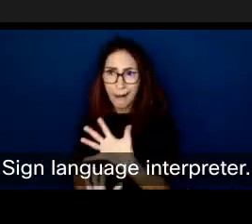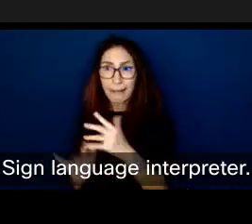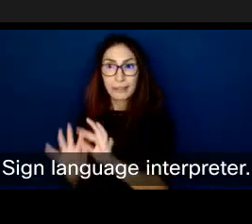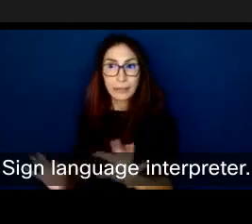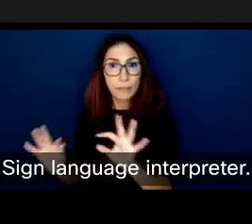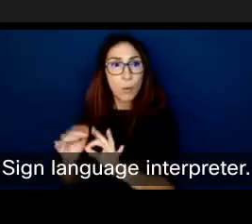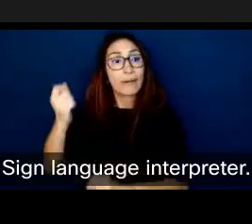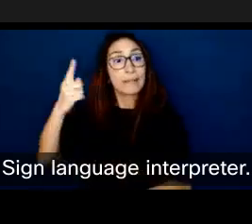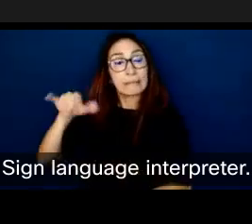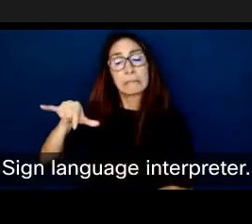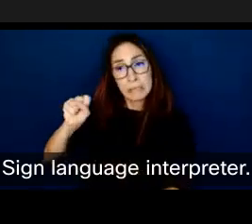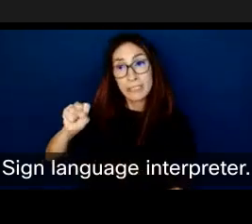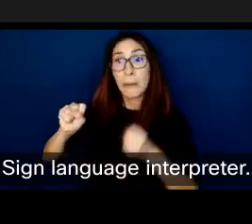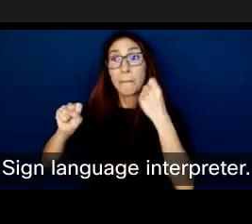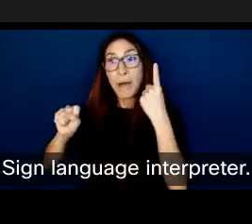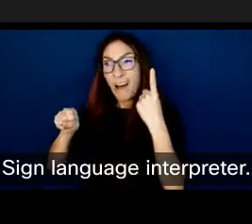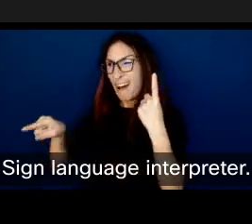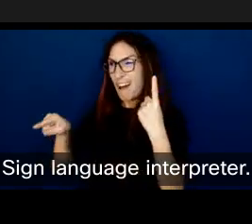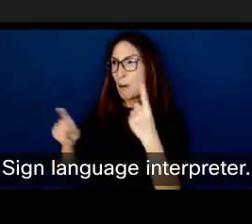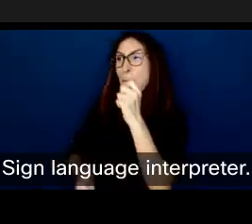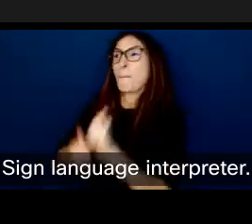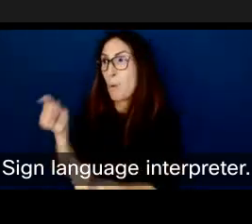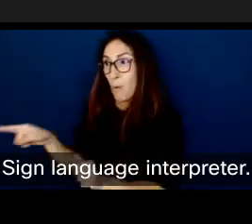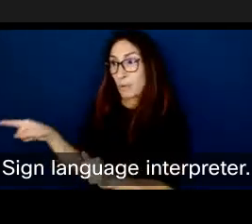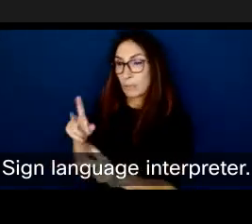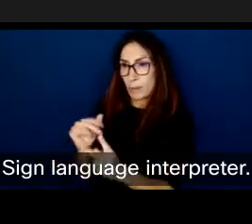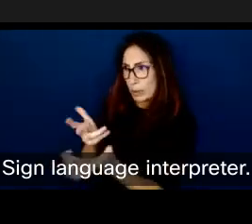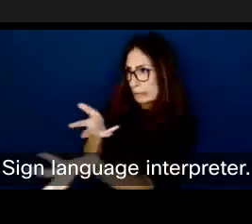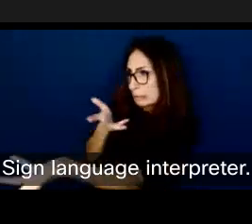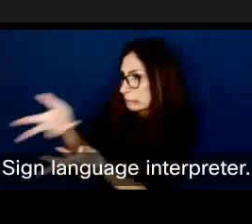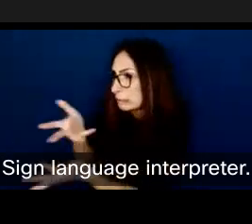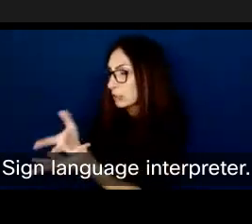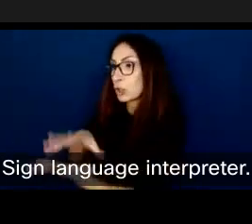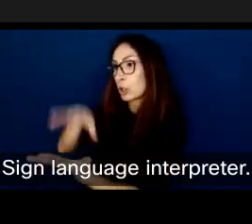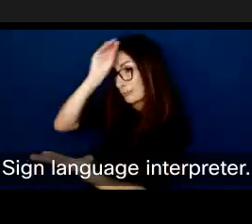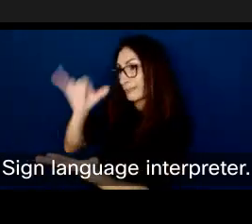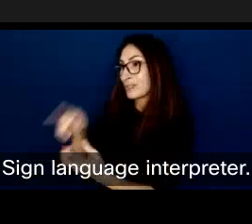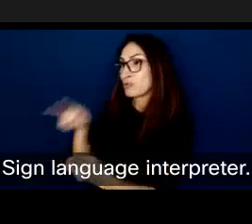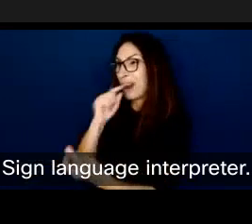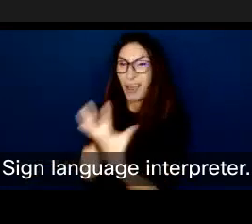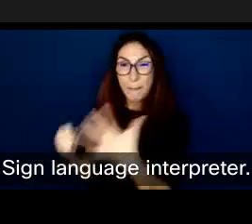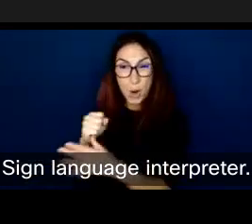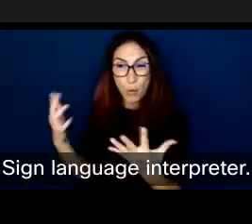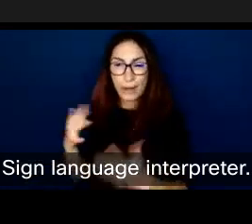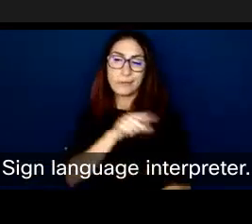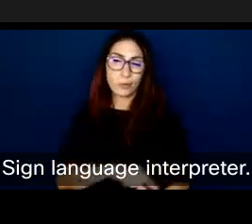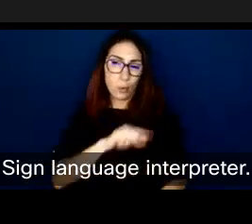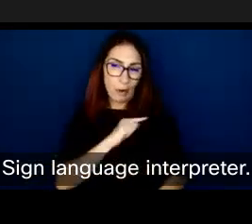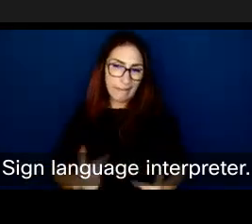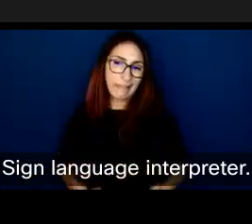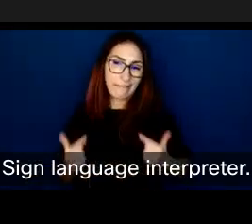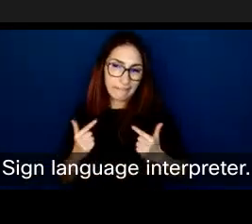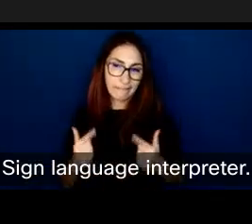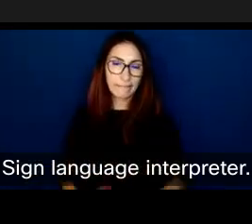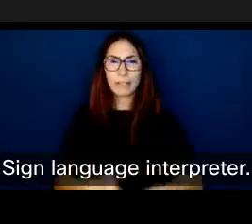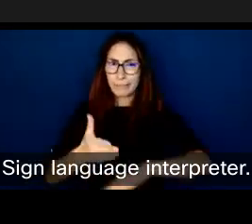of to have a quality of life. Next slide, please. So, some